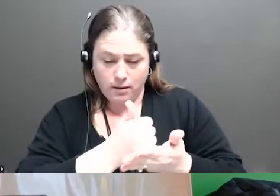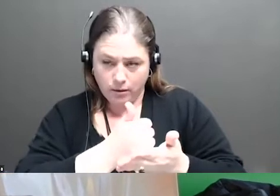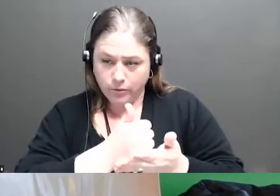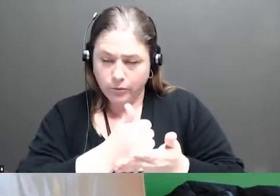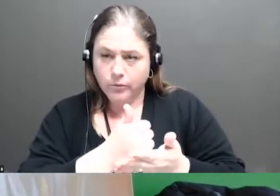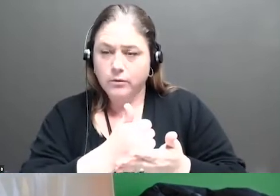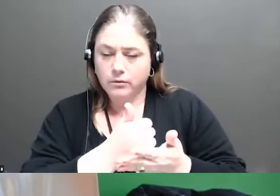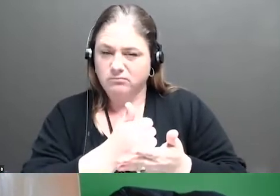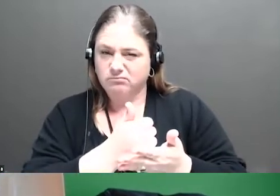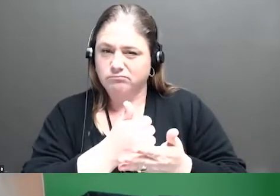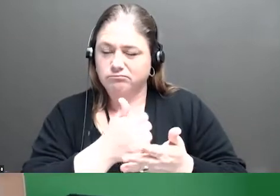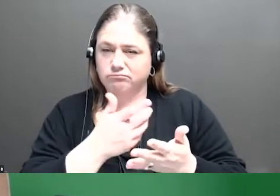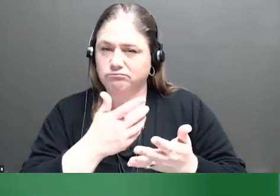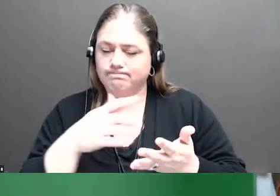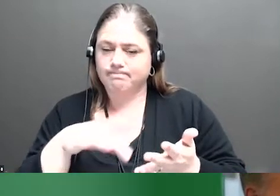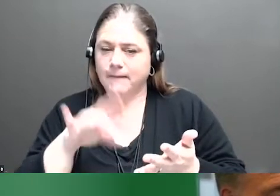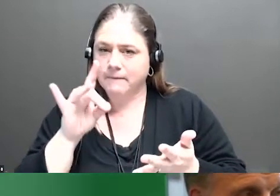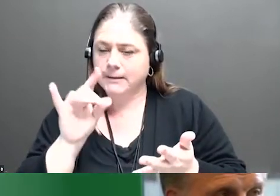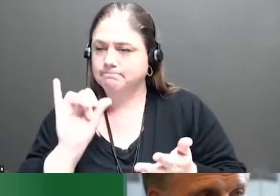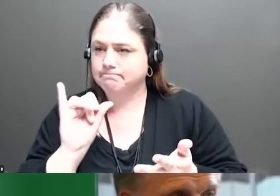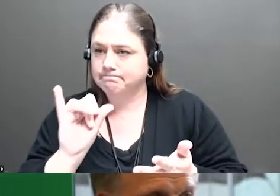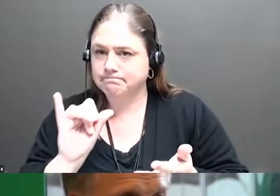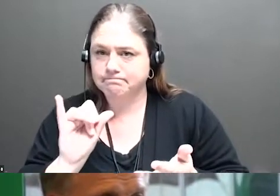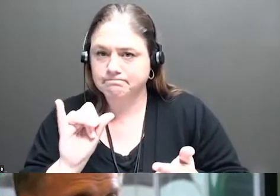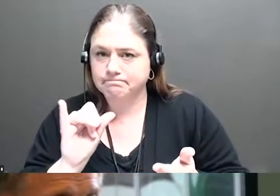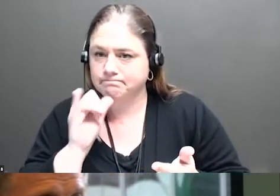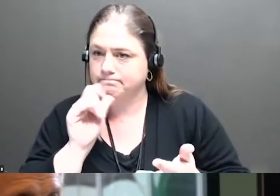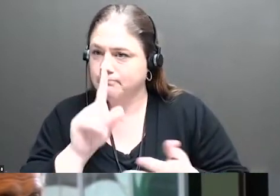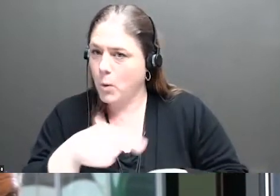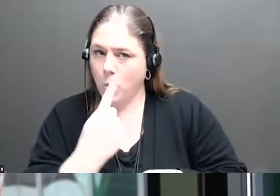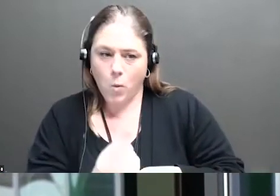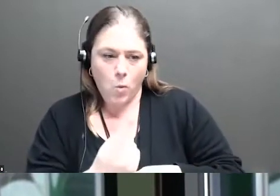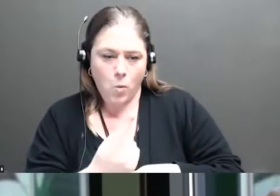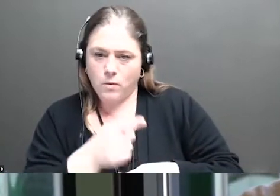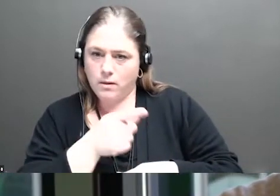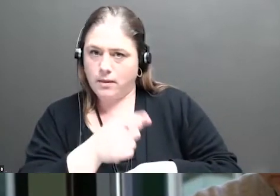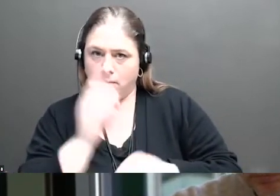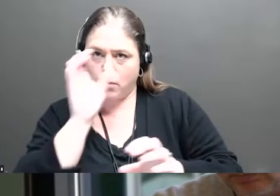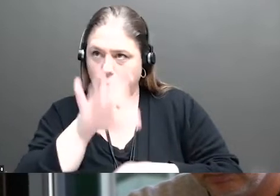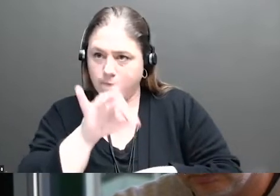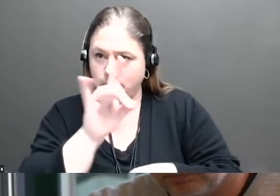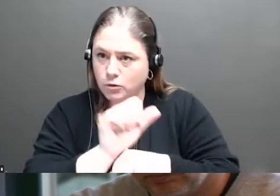we find that it is not only the job seeker with a disability that needs to be trained and equipped